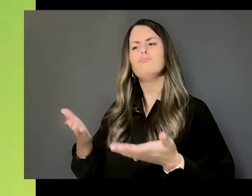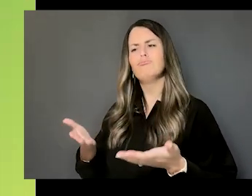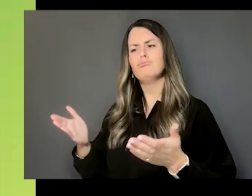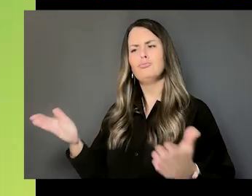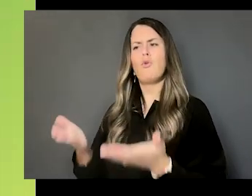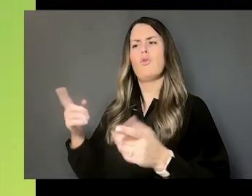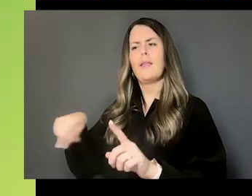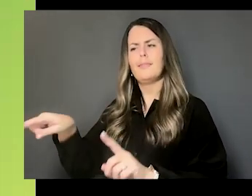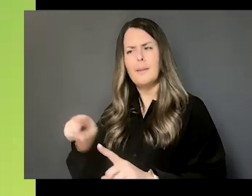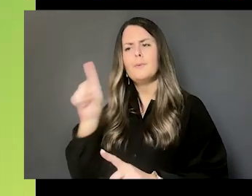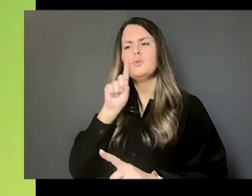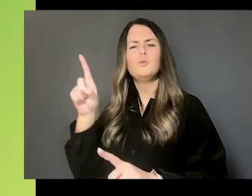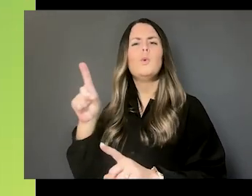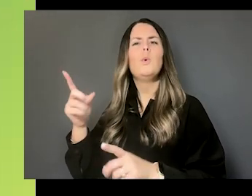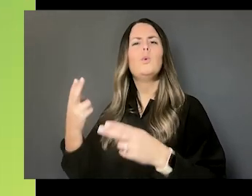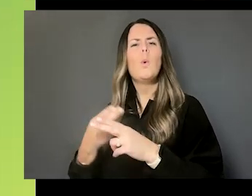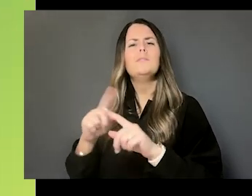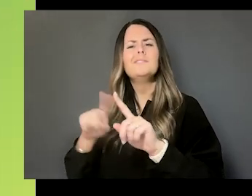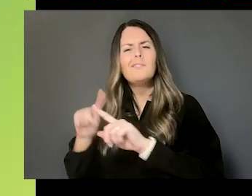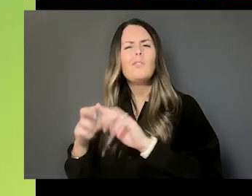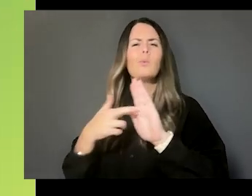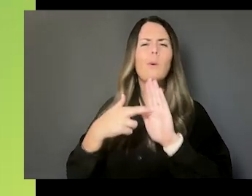including the use of different representations and tools,